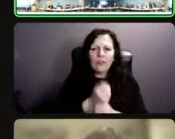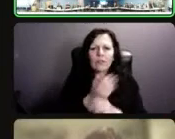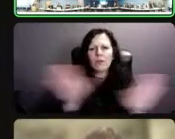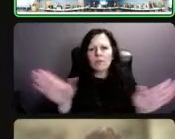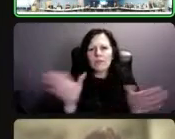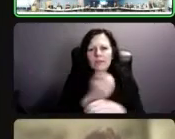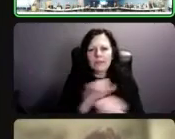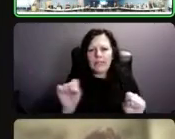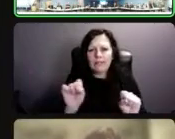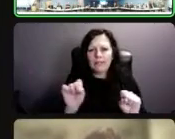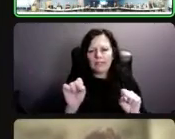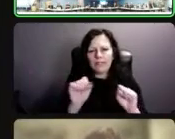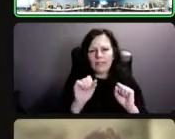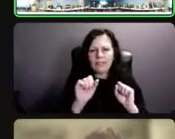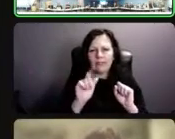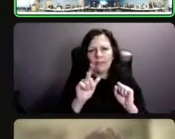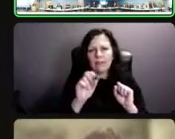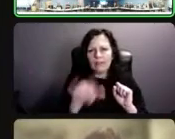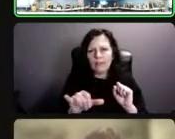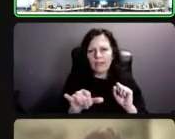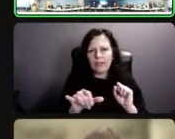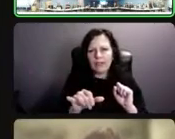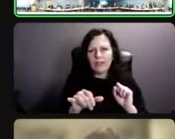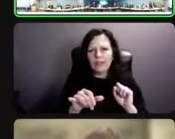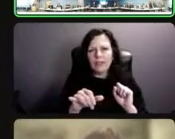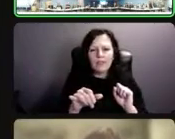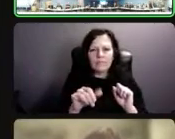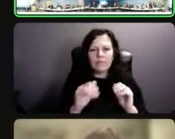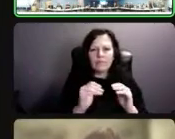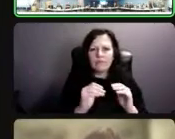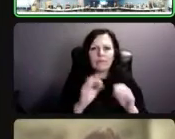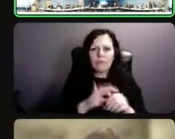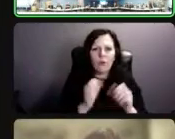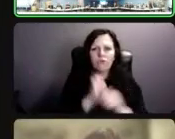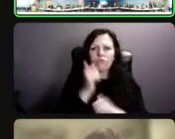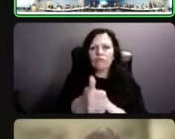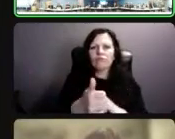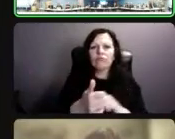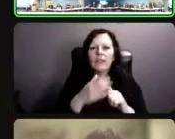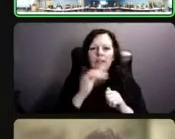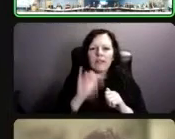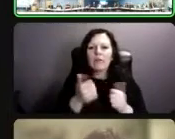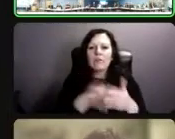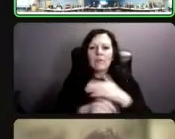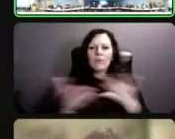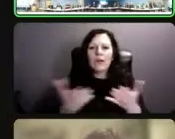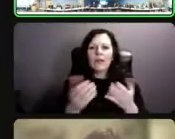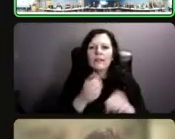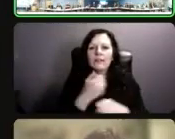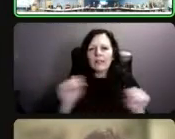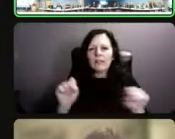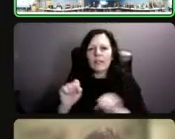SPRINGFIELD RECENTLY APPROVED A RENEWAL O THEIR FIVE YEAR